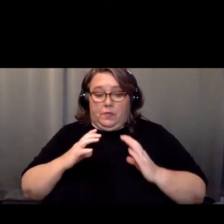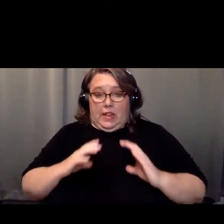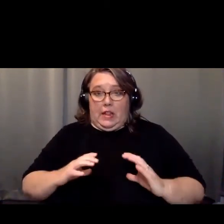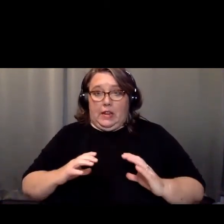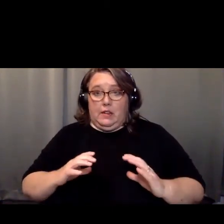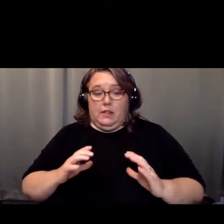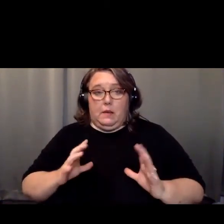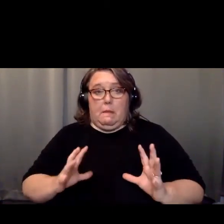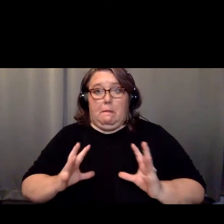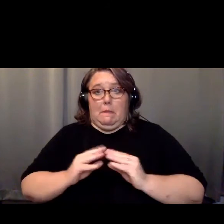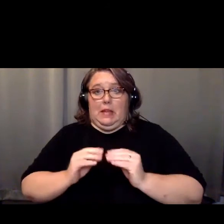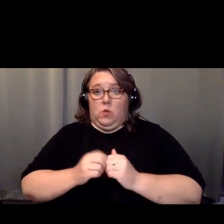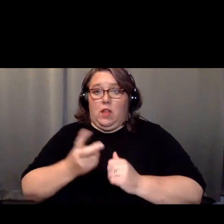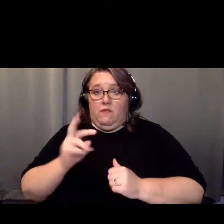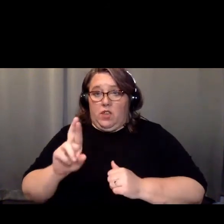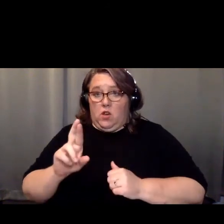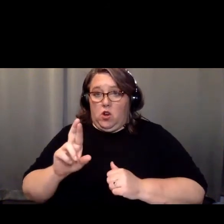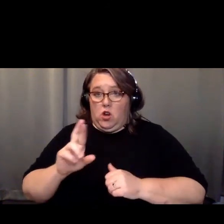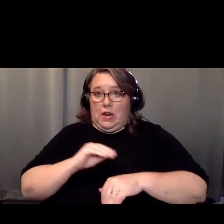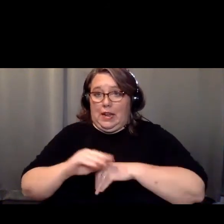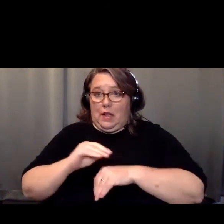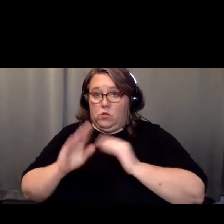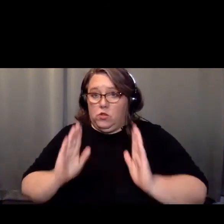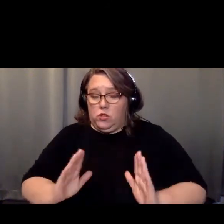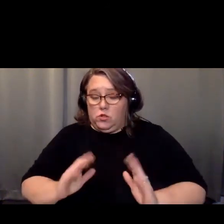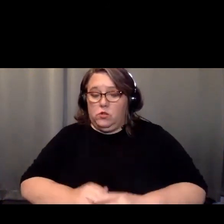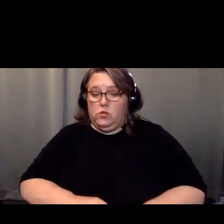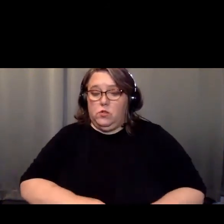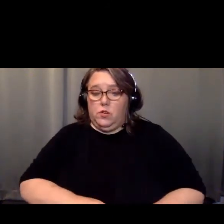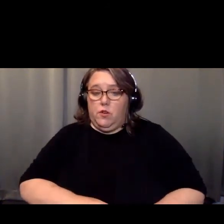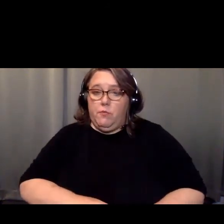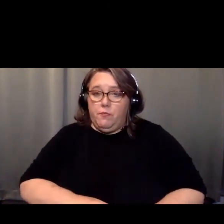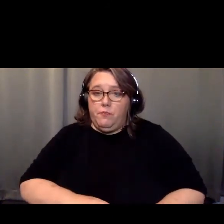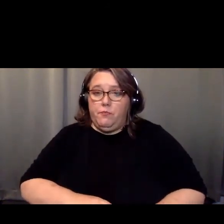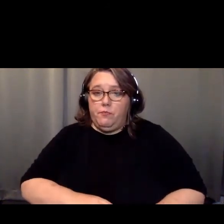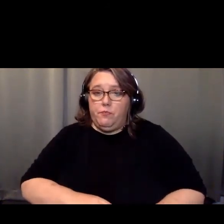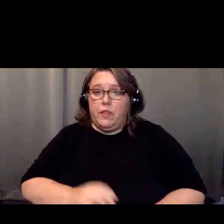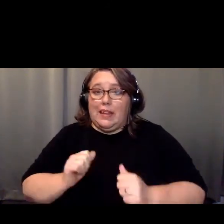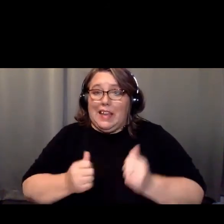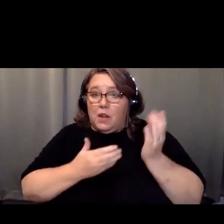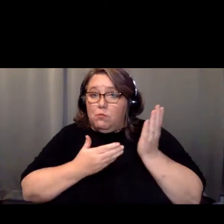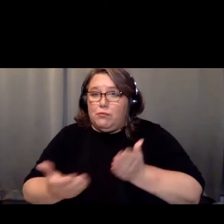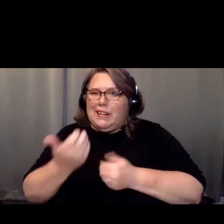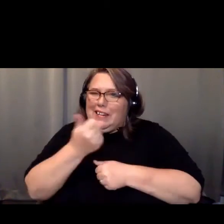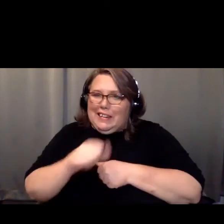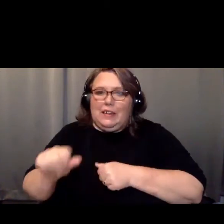with the vocational rehabilitation counselor, that they're able to bring with them any medical records